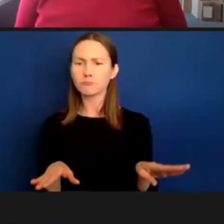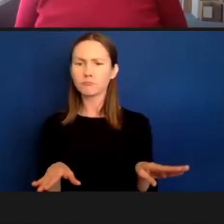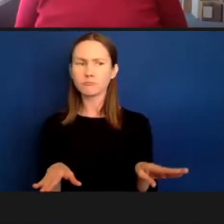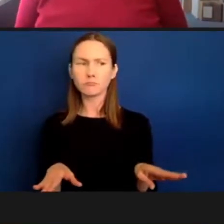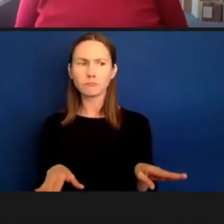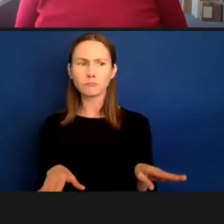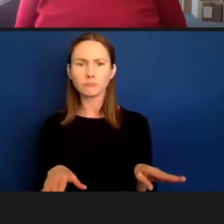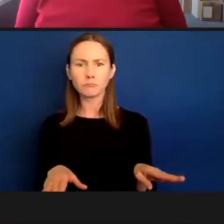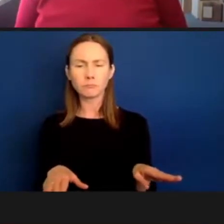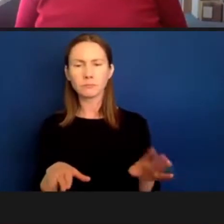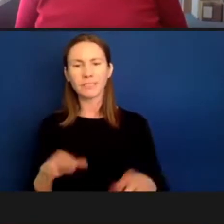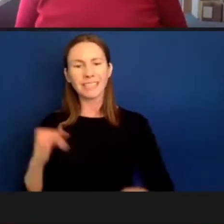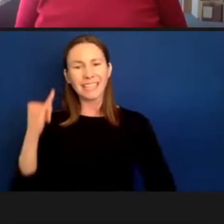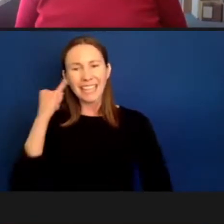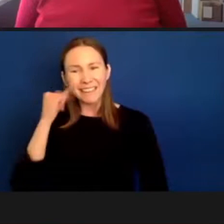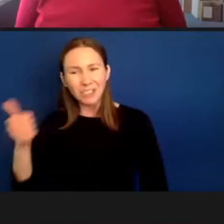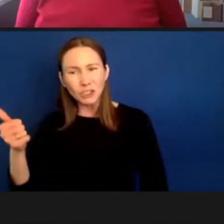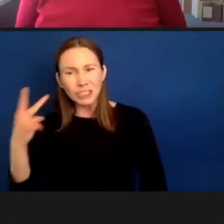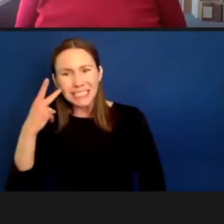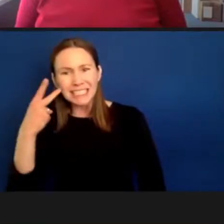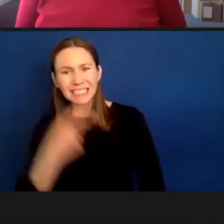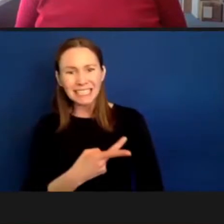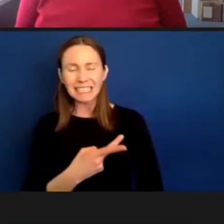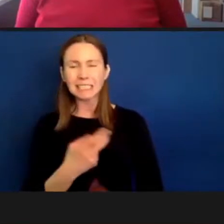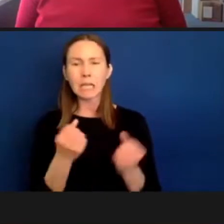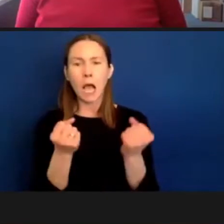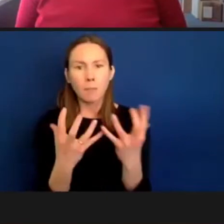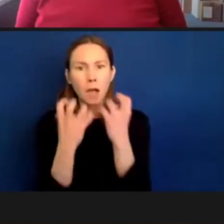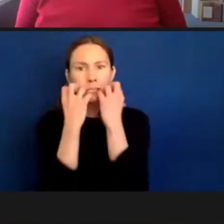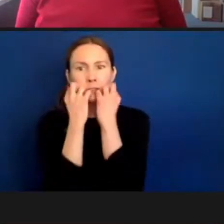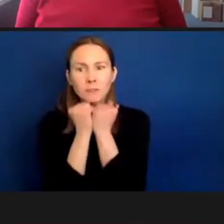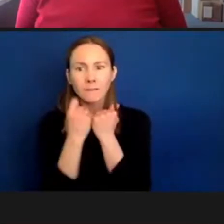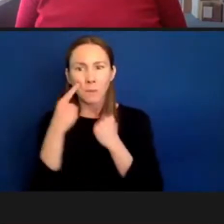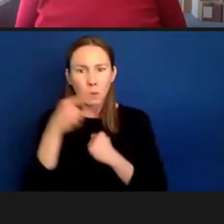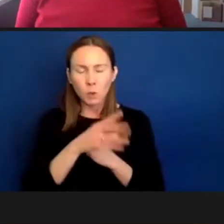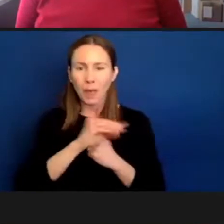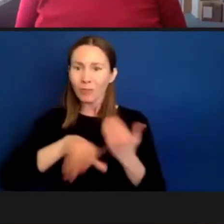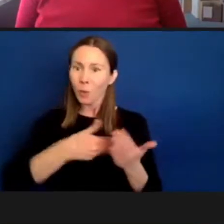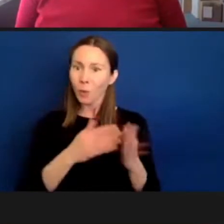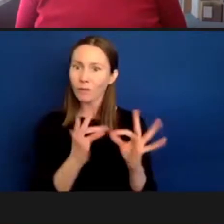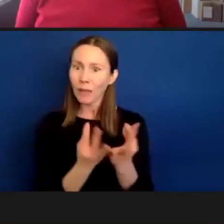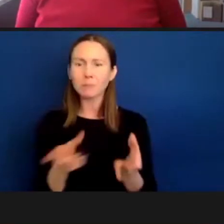When she sees how much this means to you and her whole family, she'll understand.”